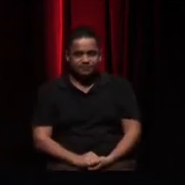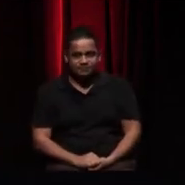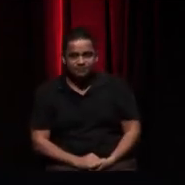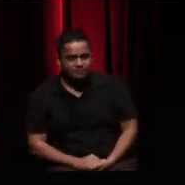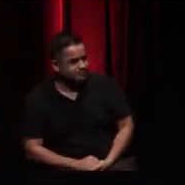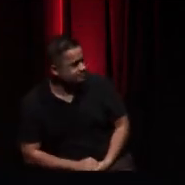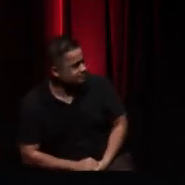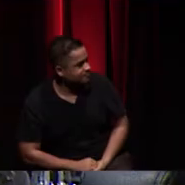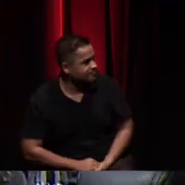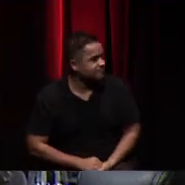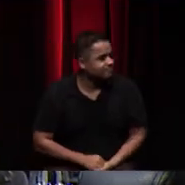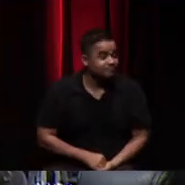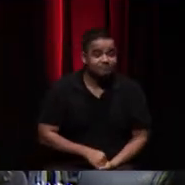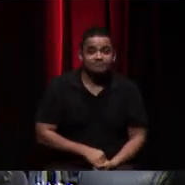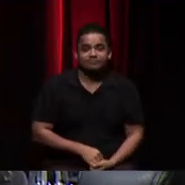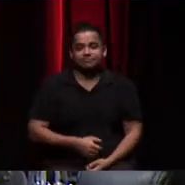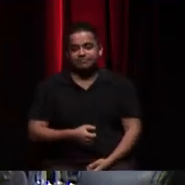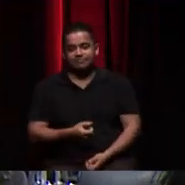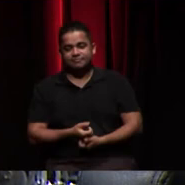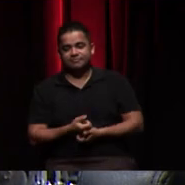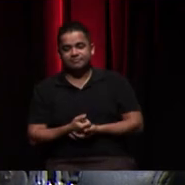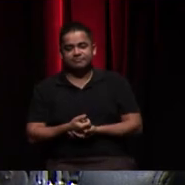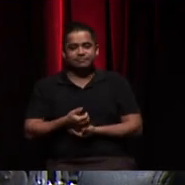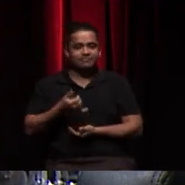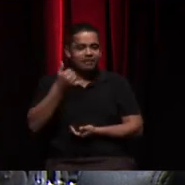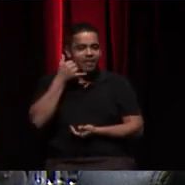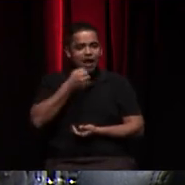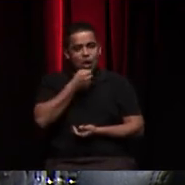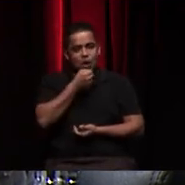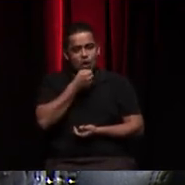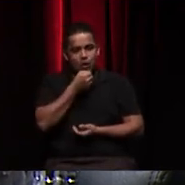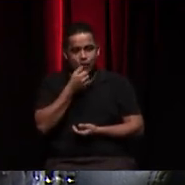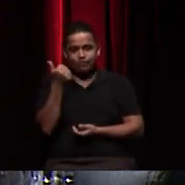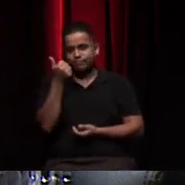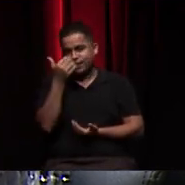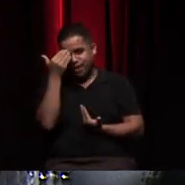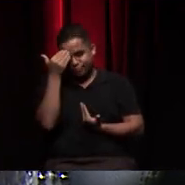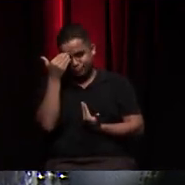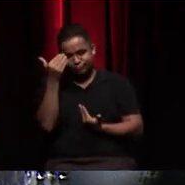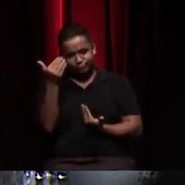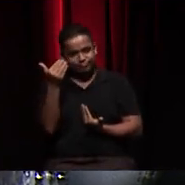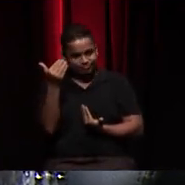Hello. Firstly I’d like to thank for the invitation